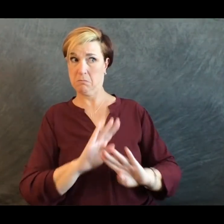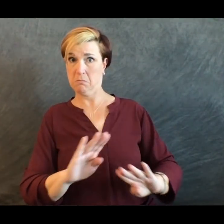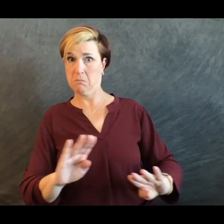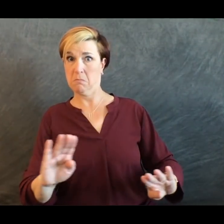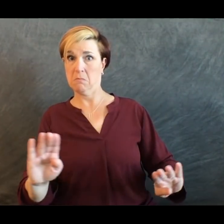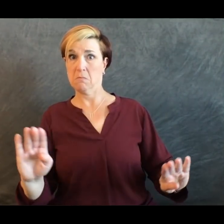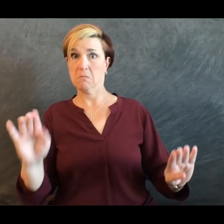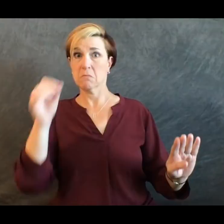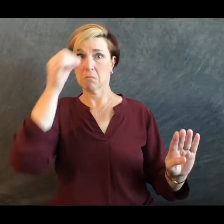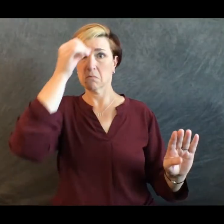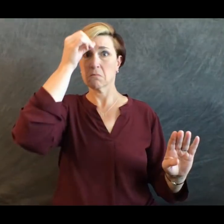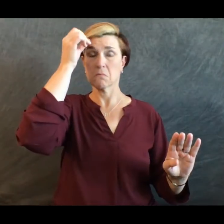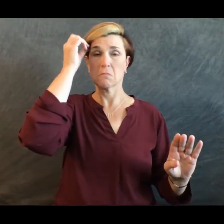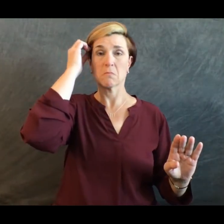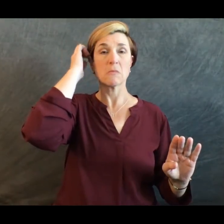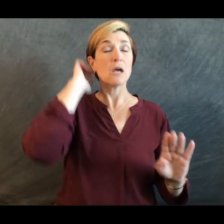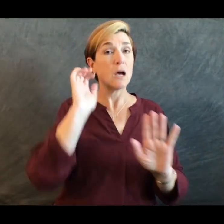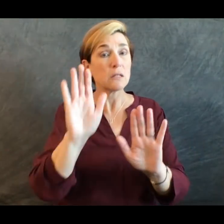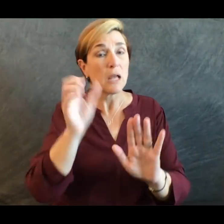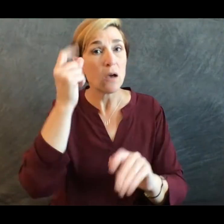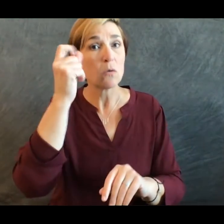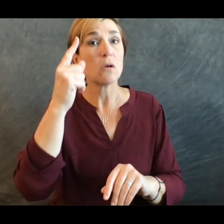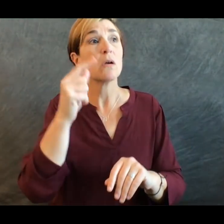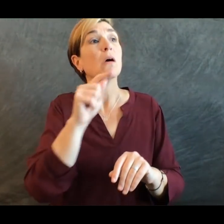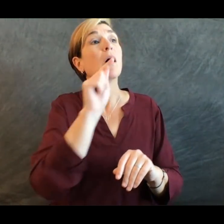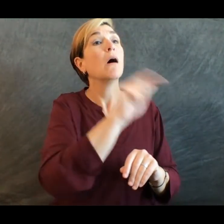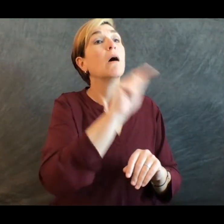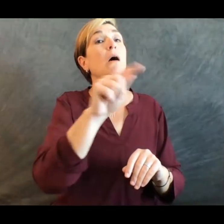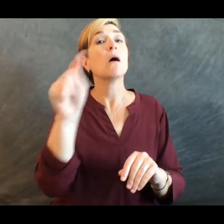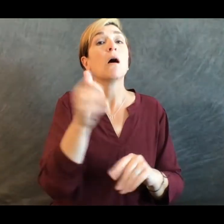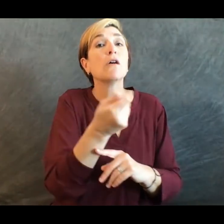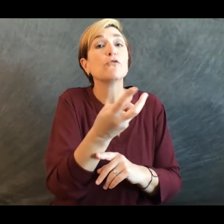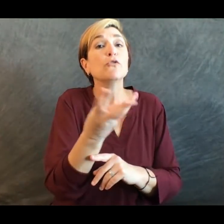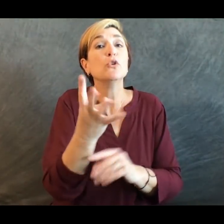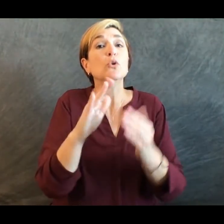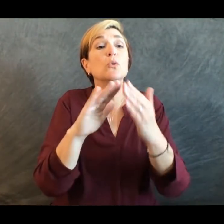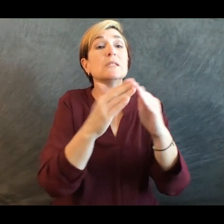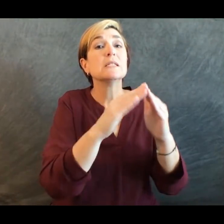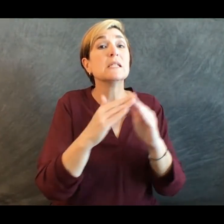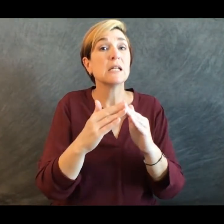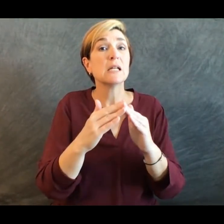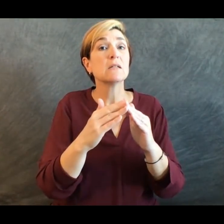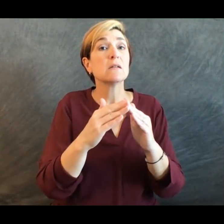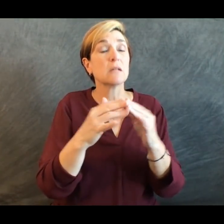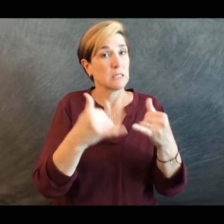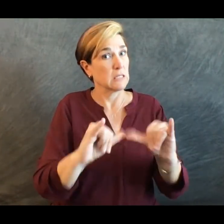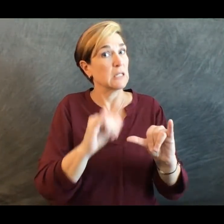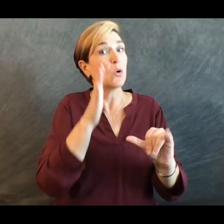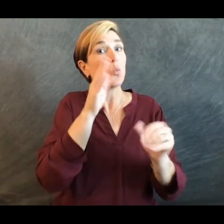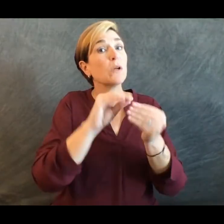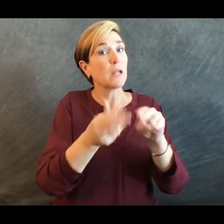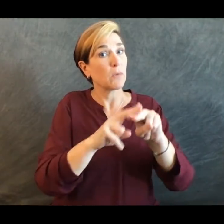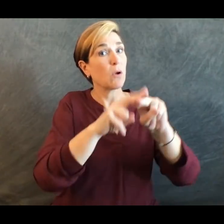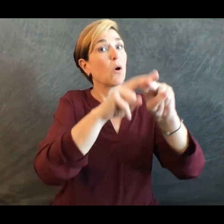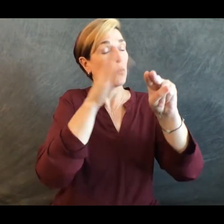in certain areas in particular and that's a good job you've done a good job in that not really a great job but I appreciate it the whole country